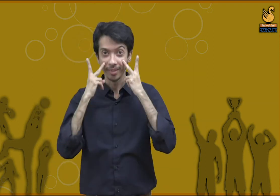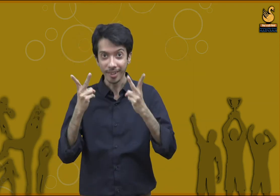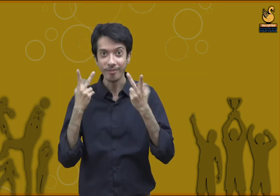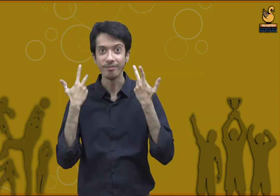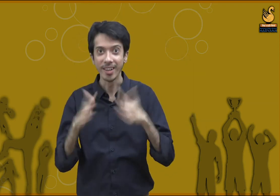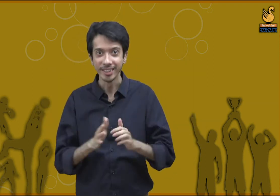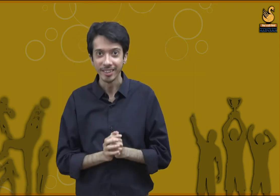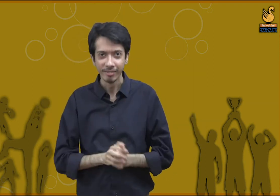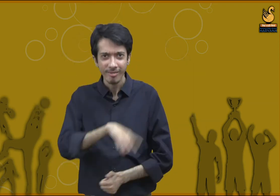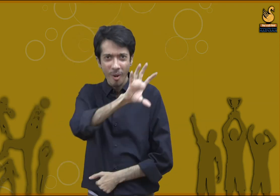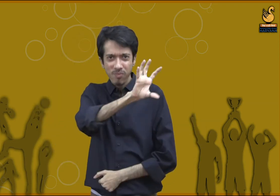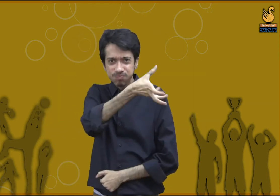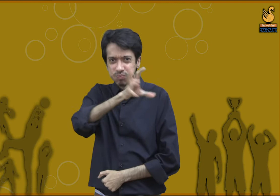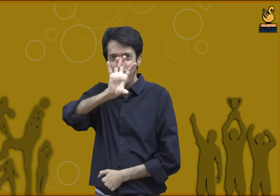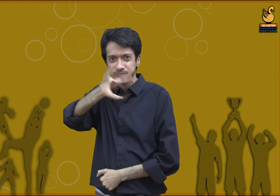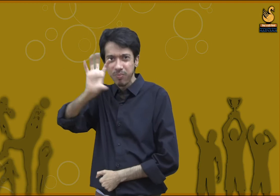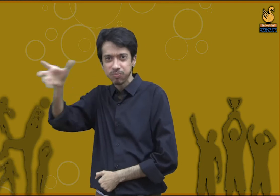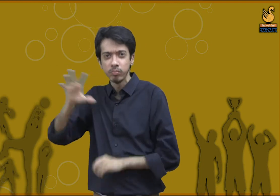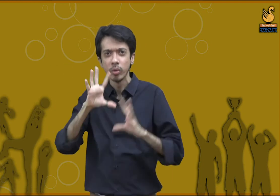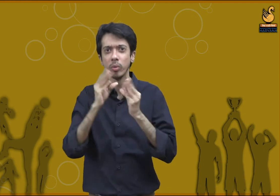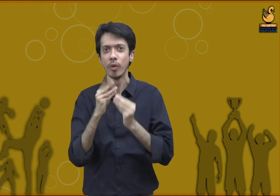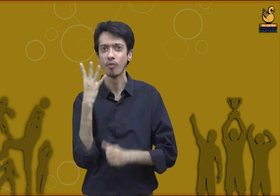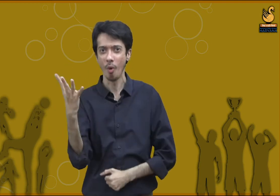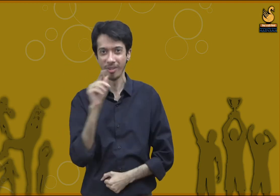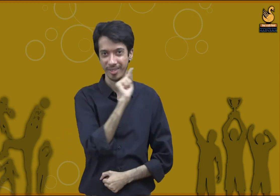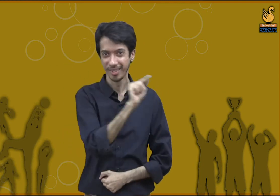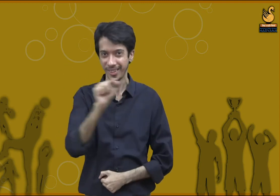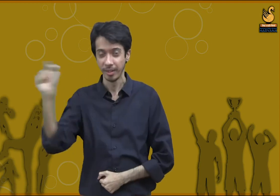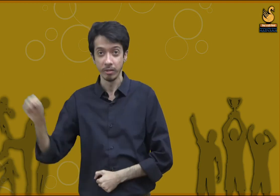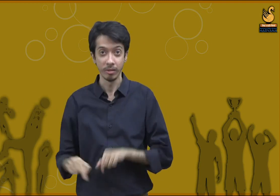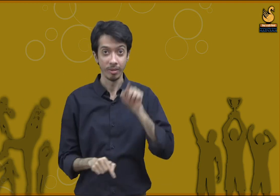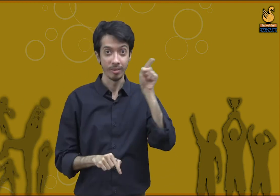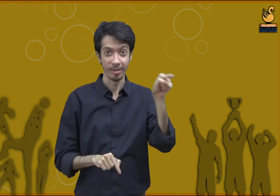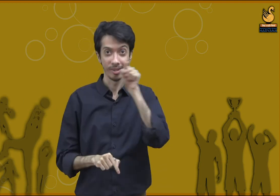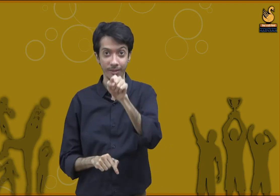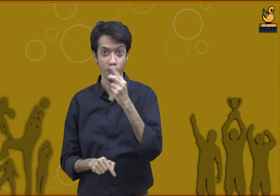Did you see this? The circular diagrams which shows the objectives of physical education